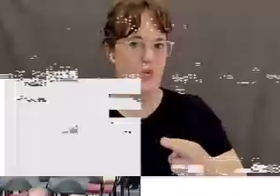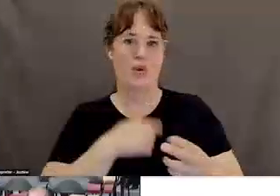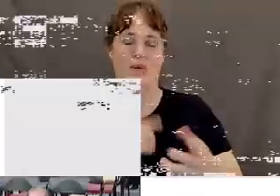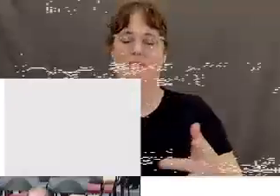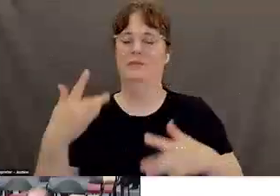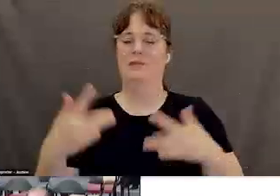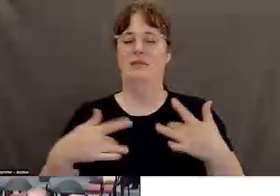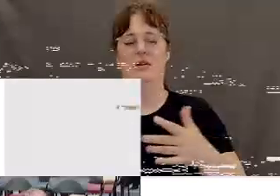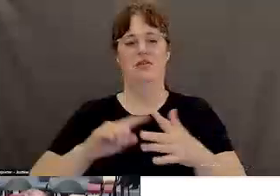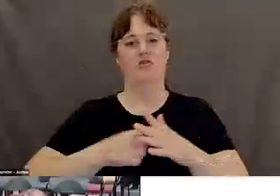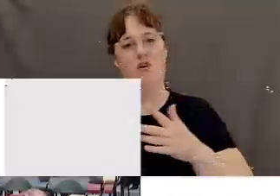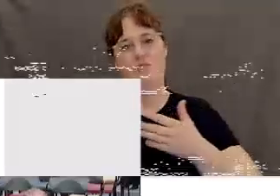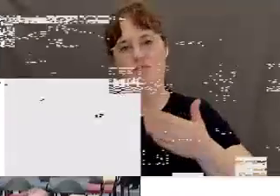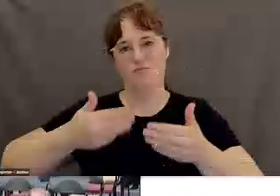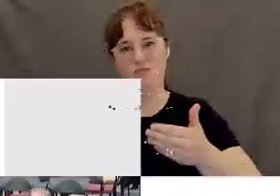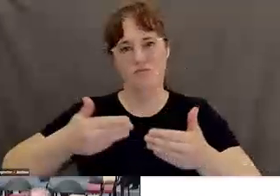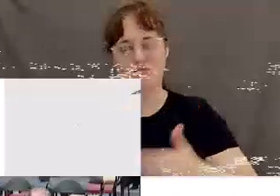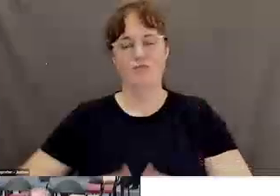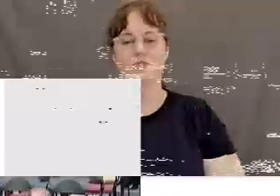Boardroom: So go into the details of the specific project.